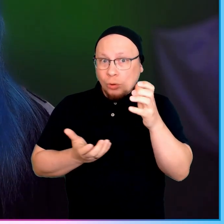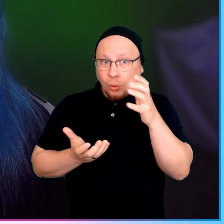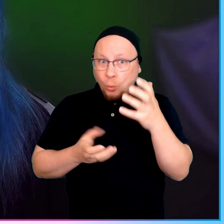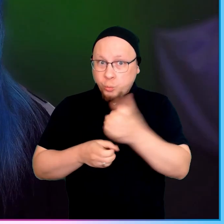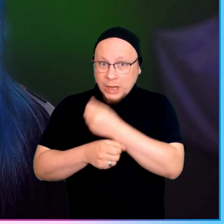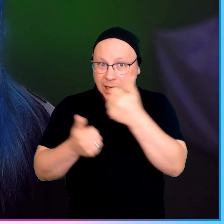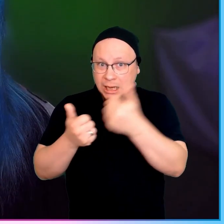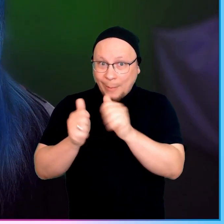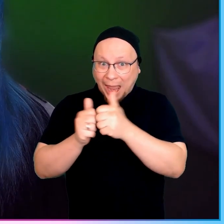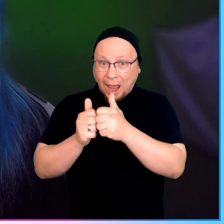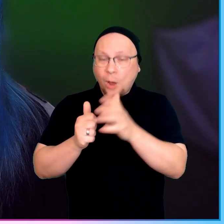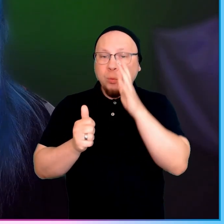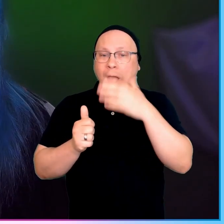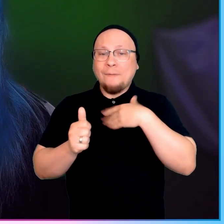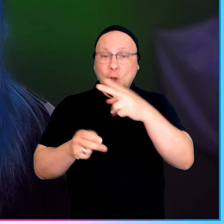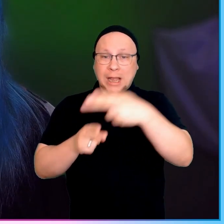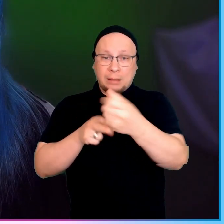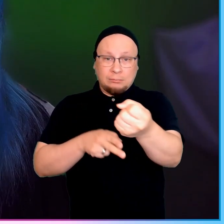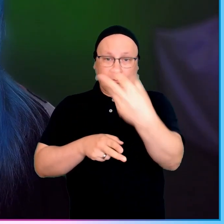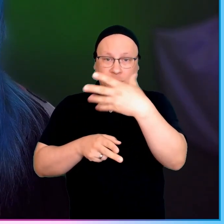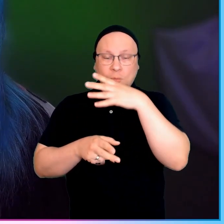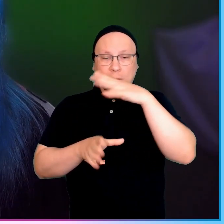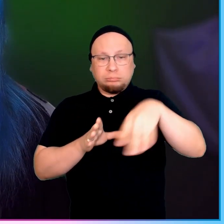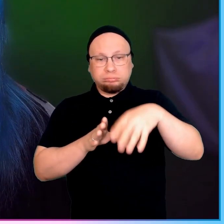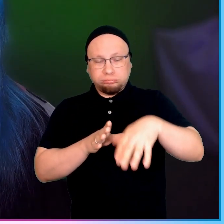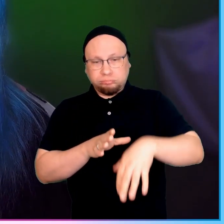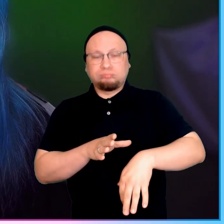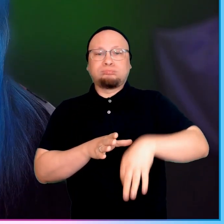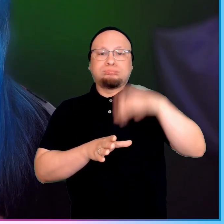to win one of five copies of Rainbow Billy: The Curse of the Leviathan,